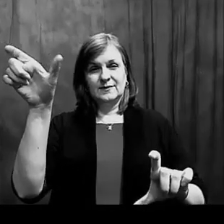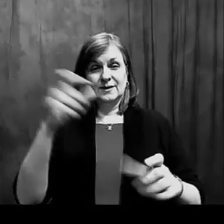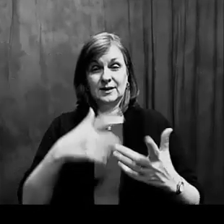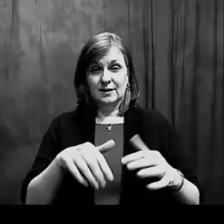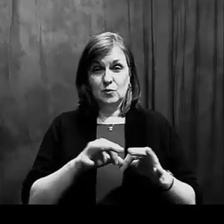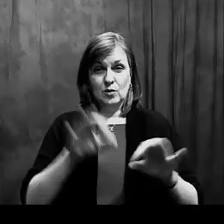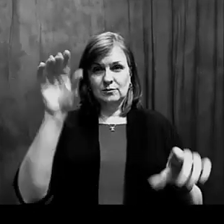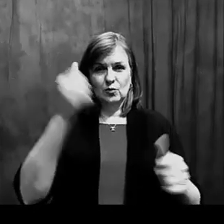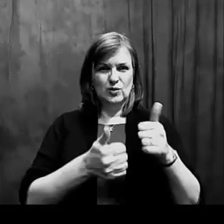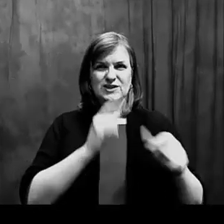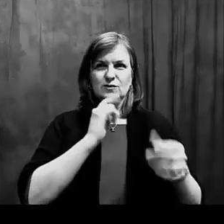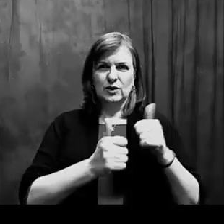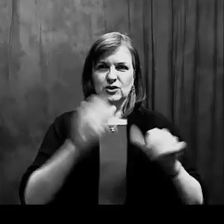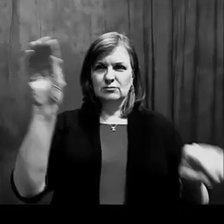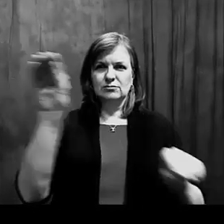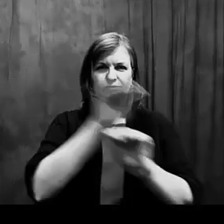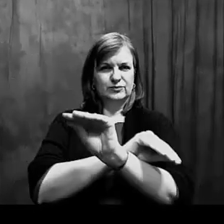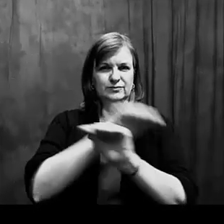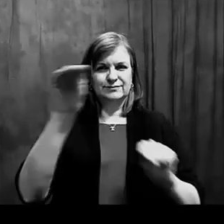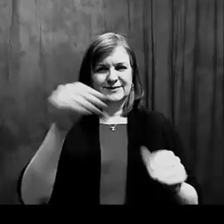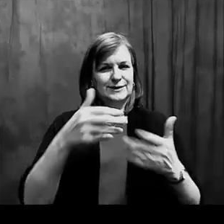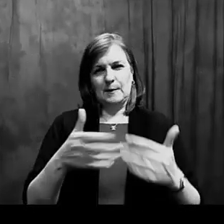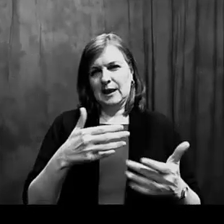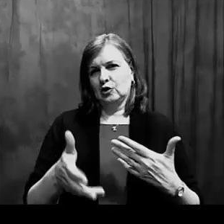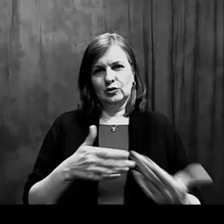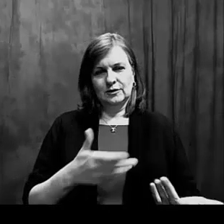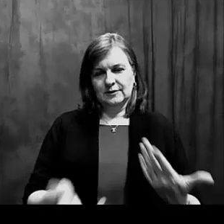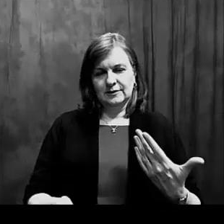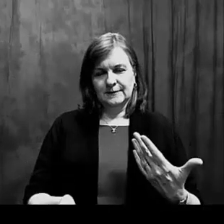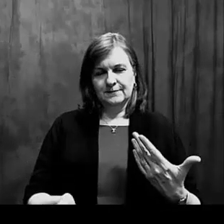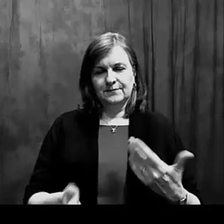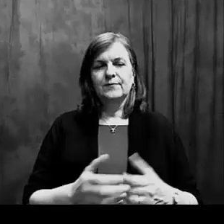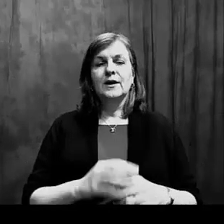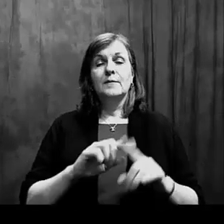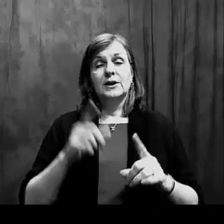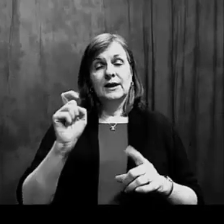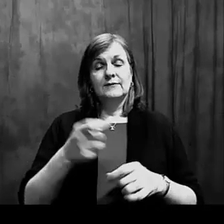we set up something that looks like a tic-tac- toe board, kind of